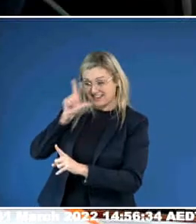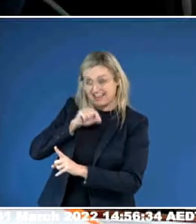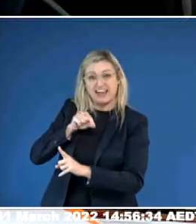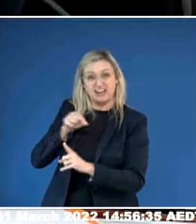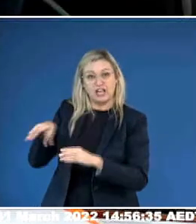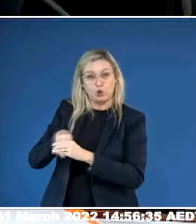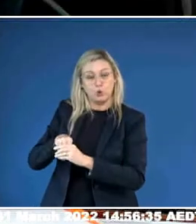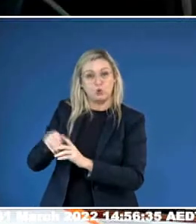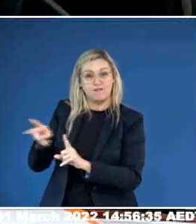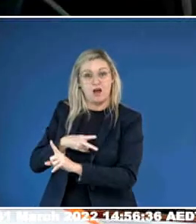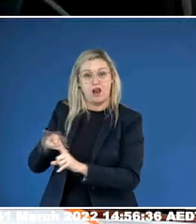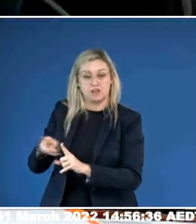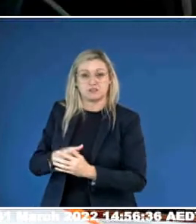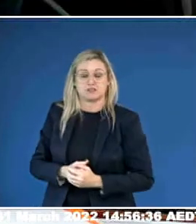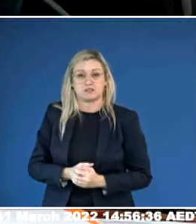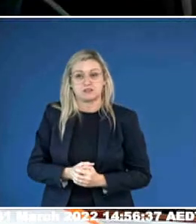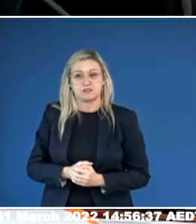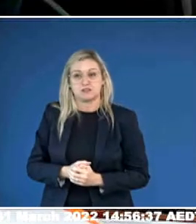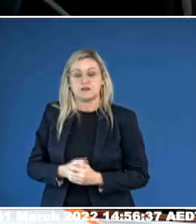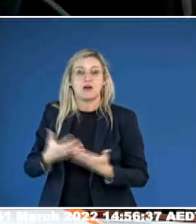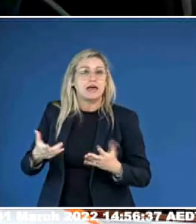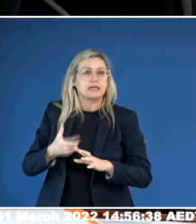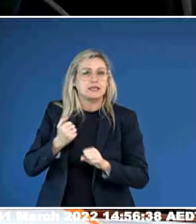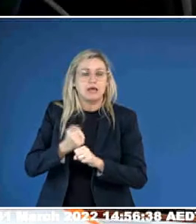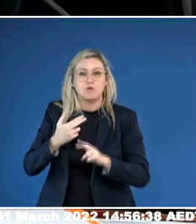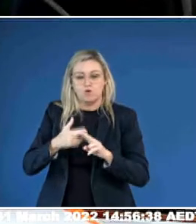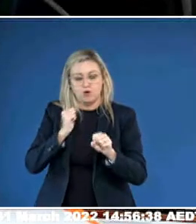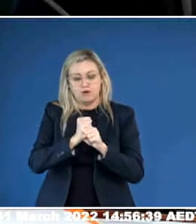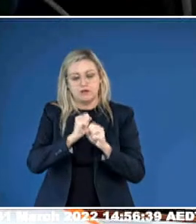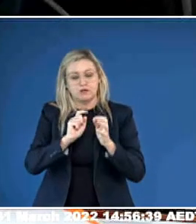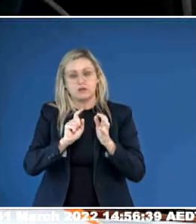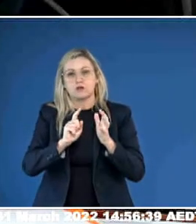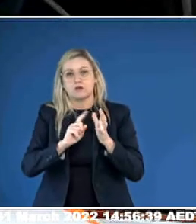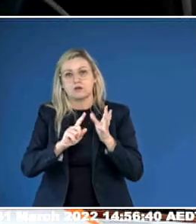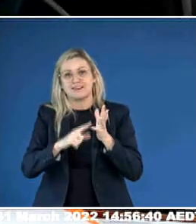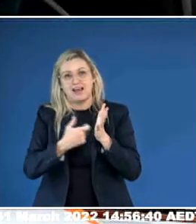This might arise in the context of guardianship for sterilisation and substituted decision-making.